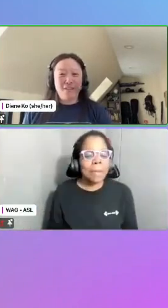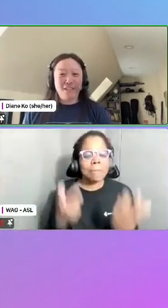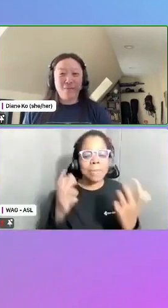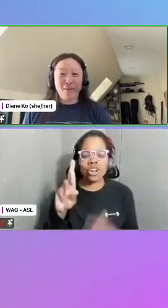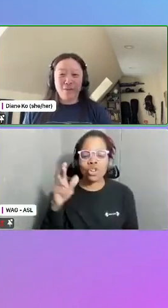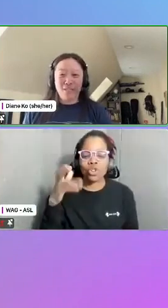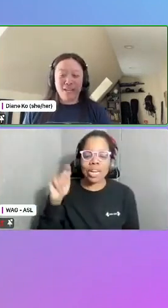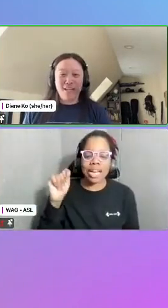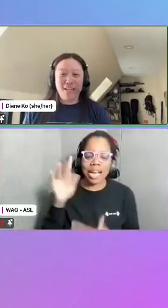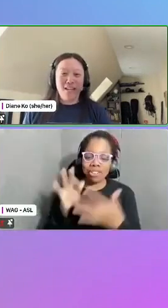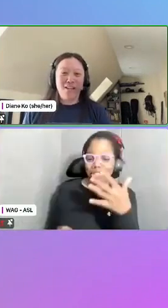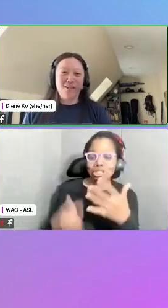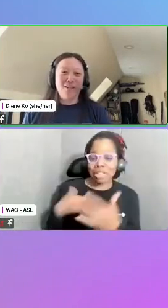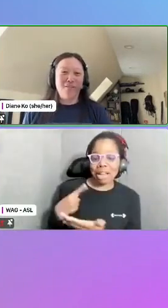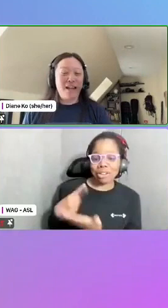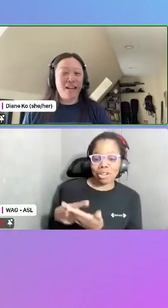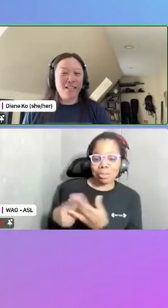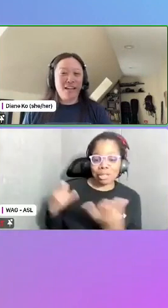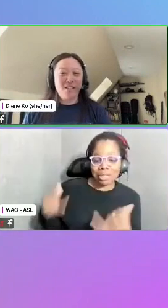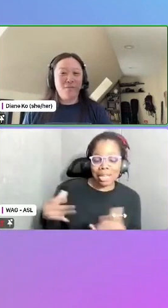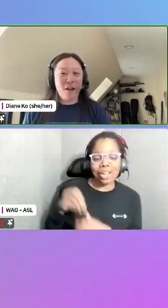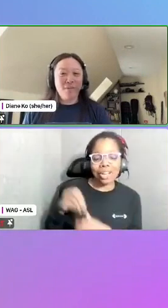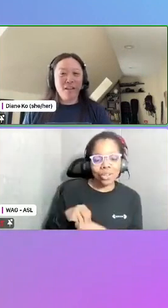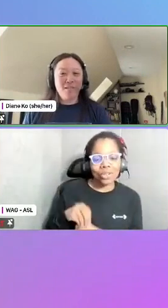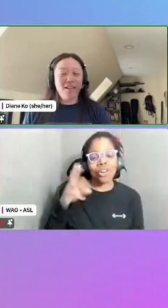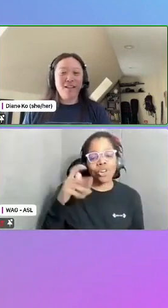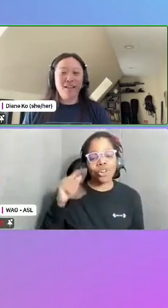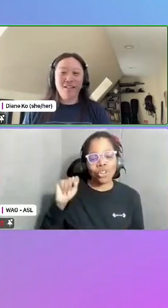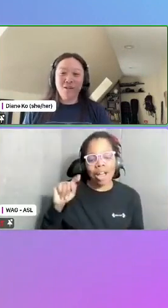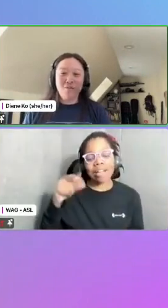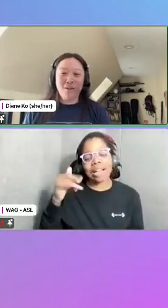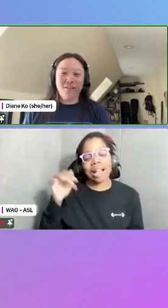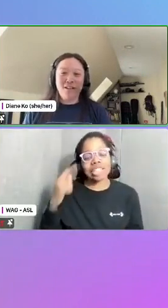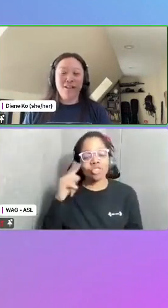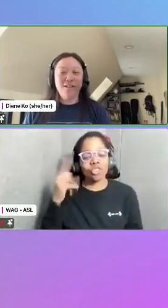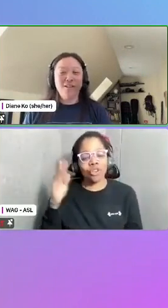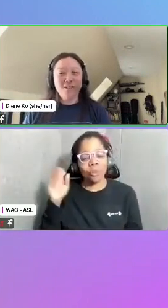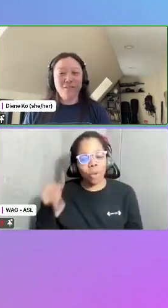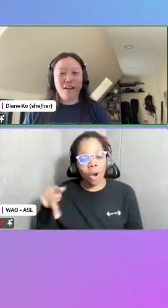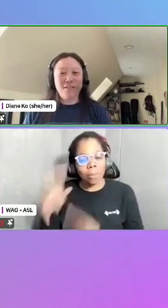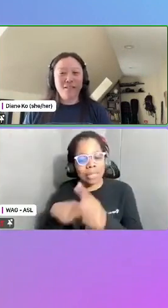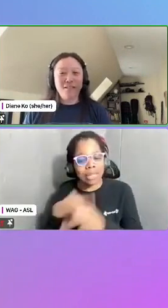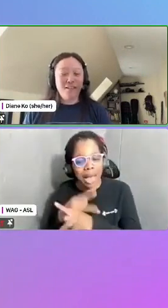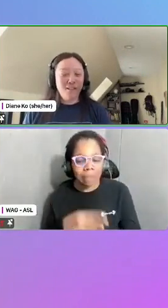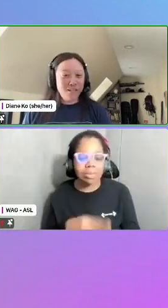that being said, while it does have its drawbacks, I still personally find that it